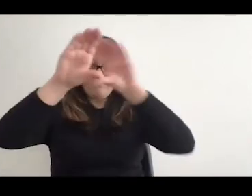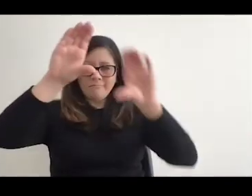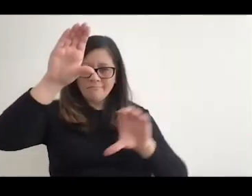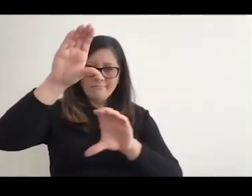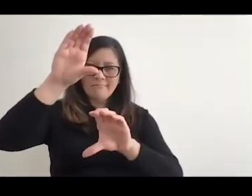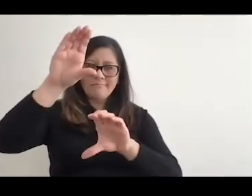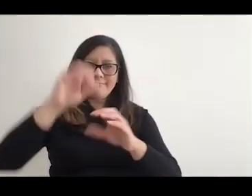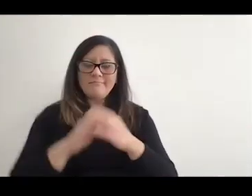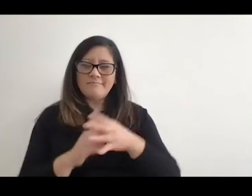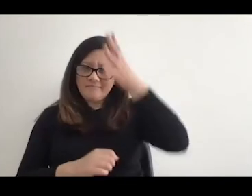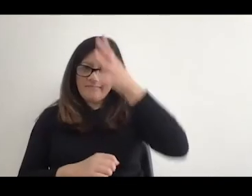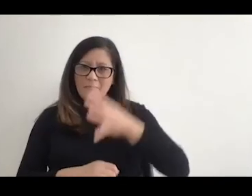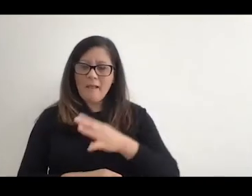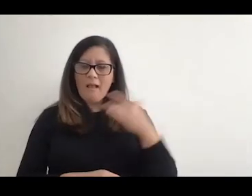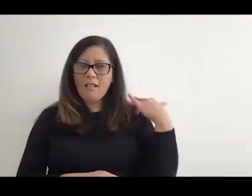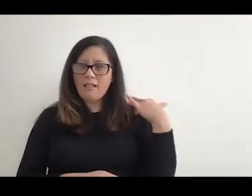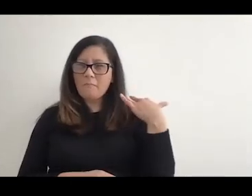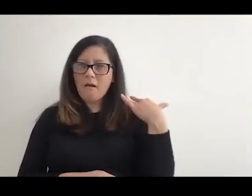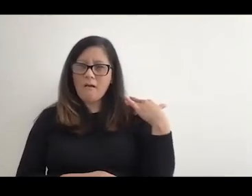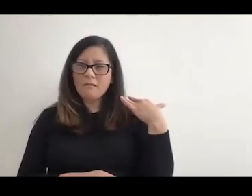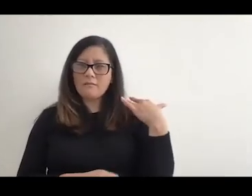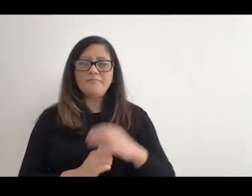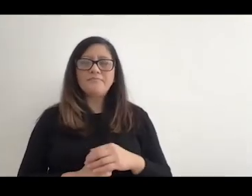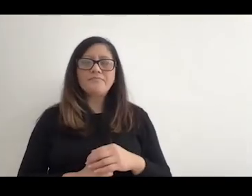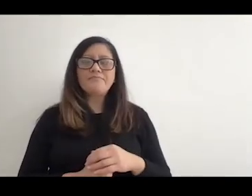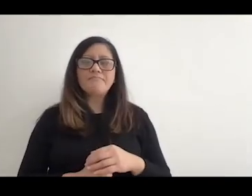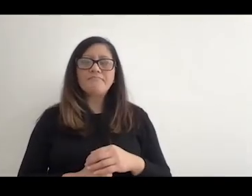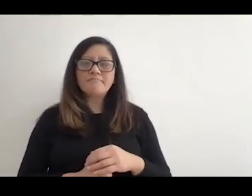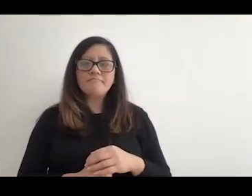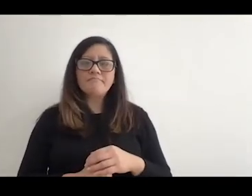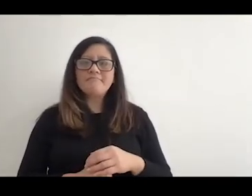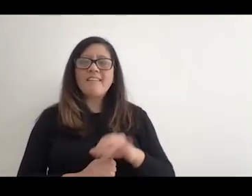I just want to go to the male model here. This is another look.